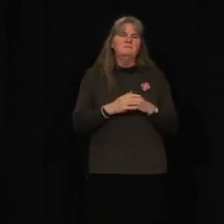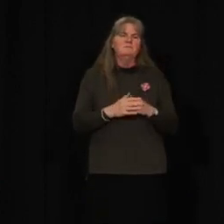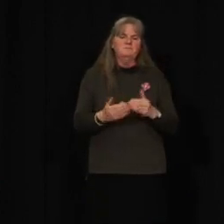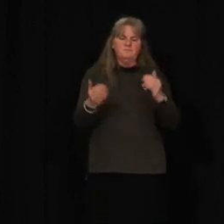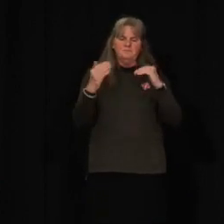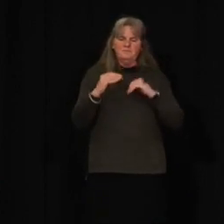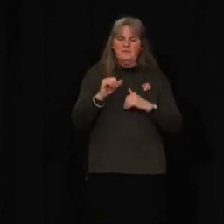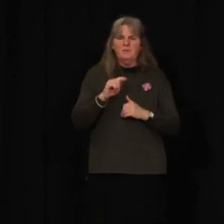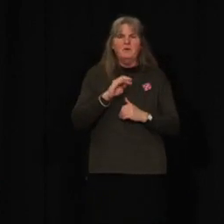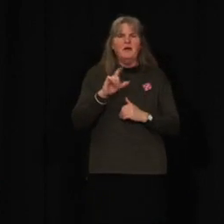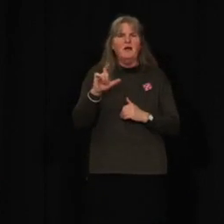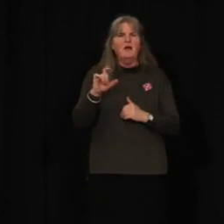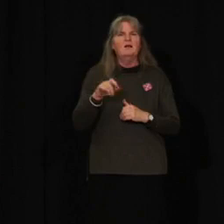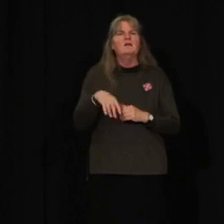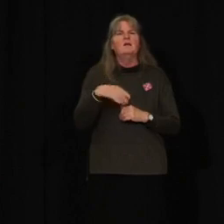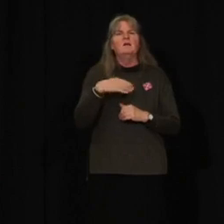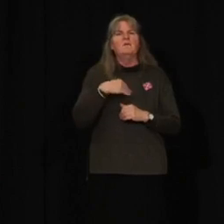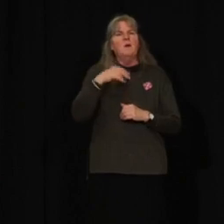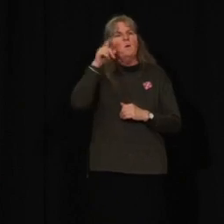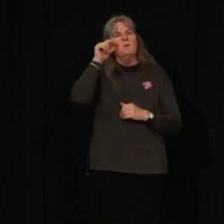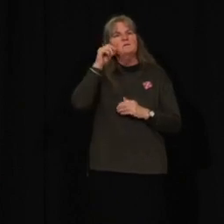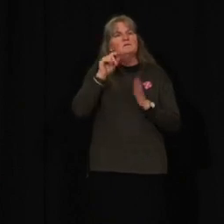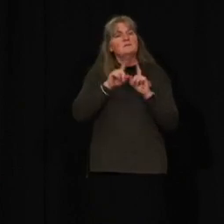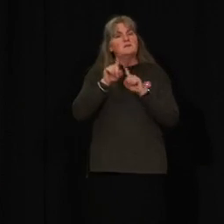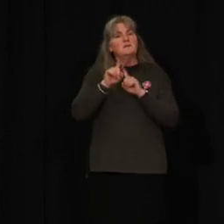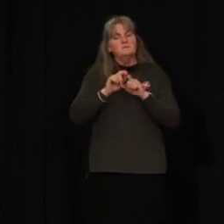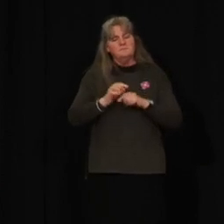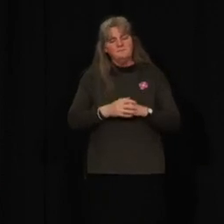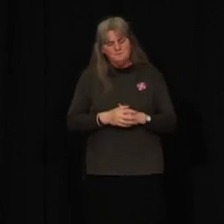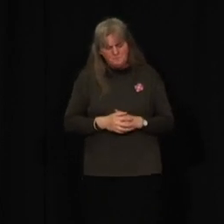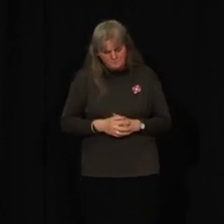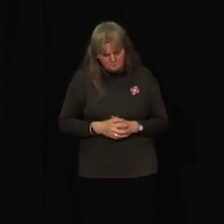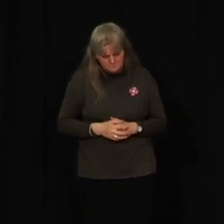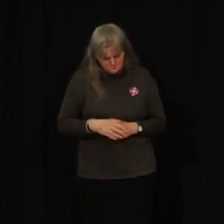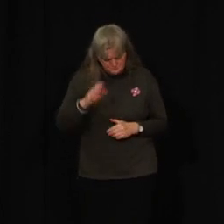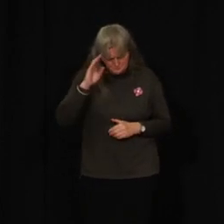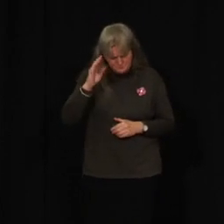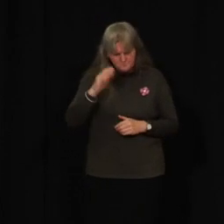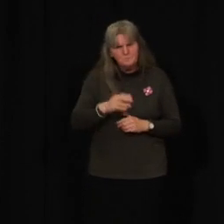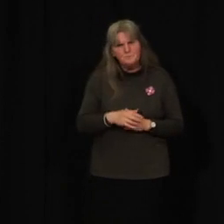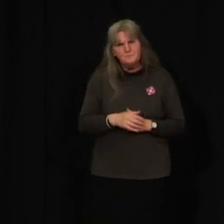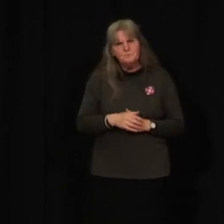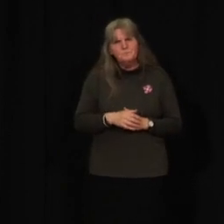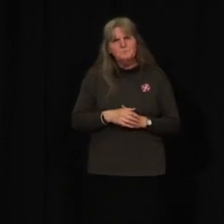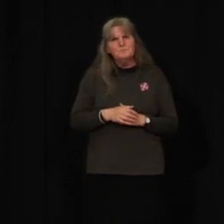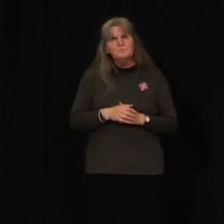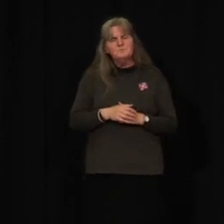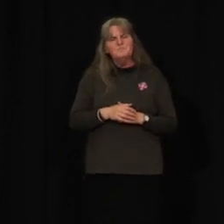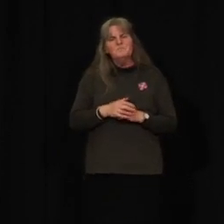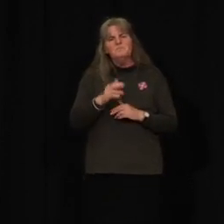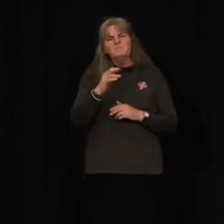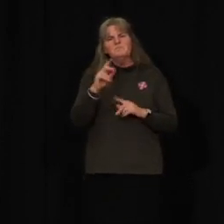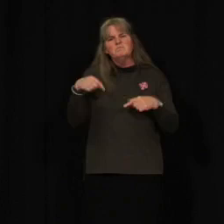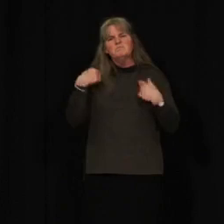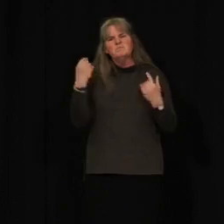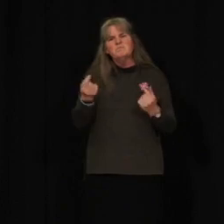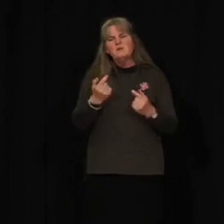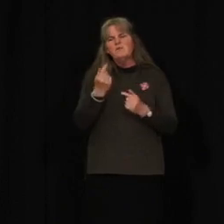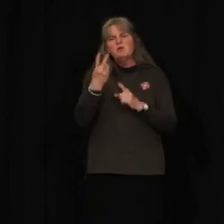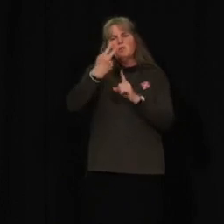We will move to Gabrielle, Whitehorse Star. Reporter: So people who have been working from home for the last couple of months, is it